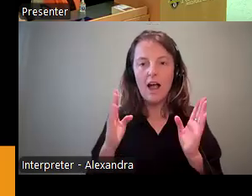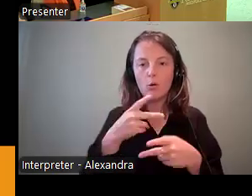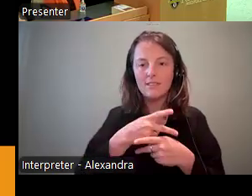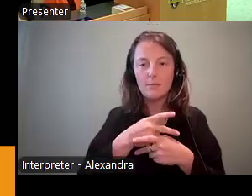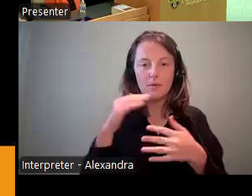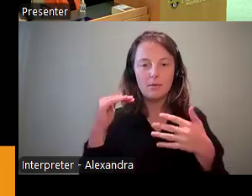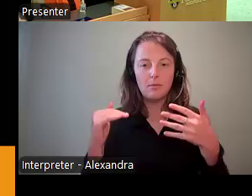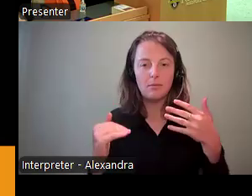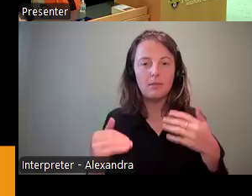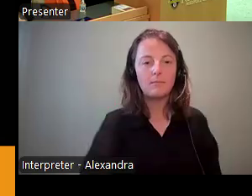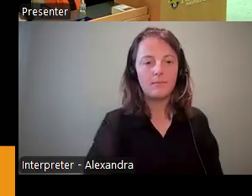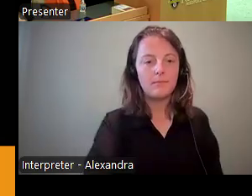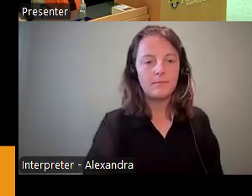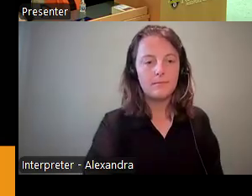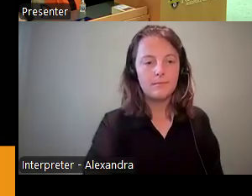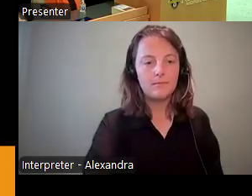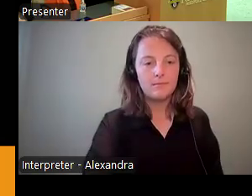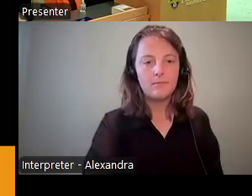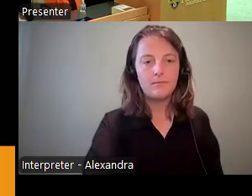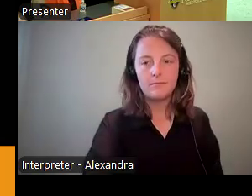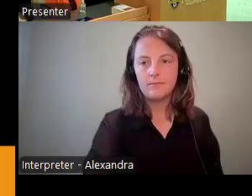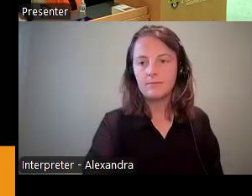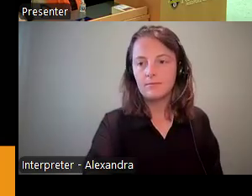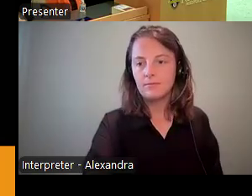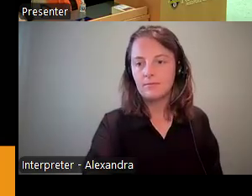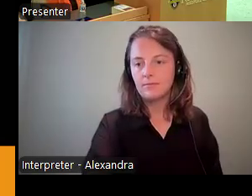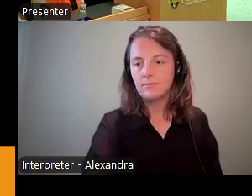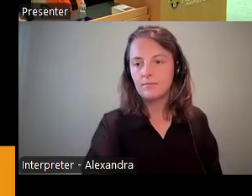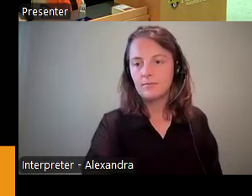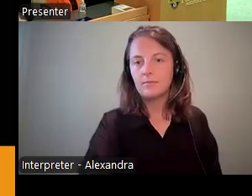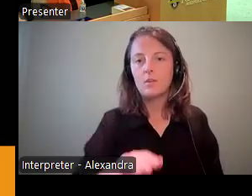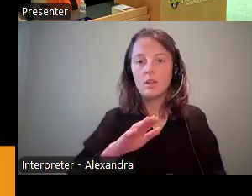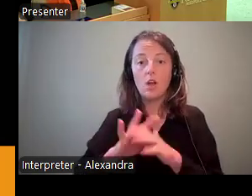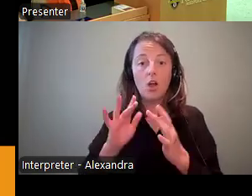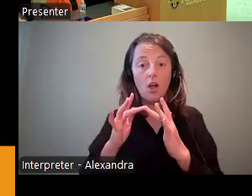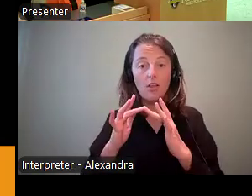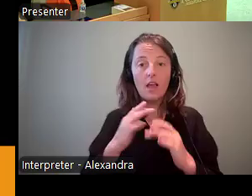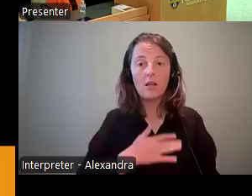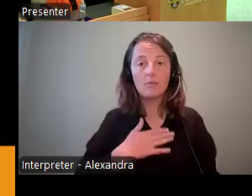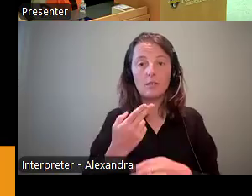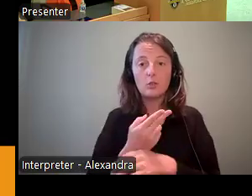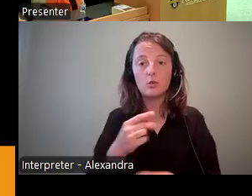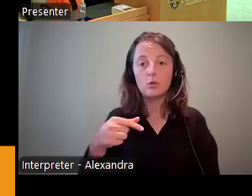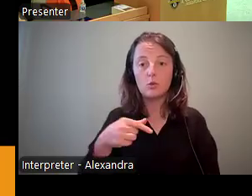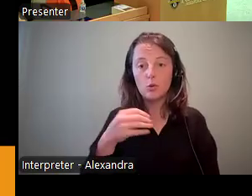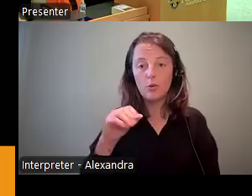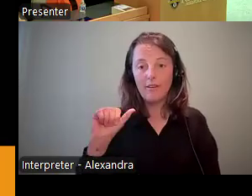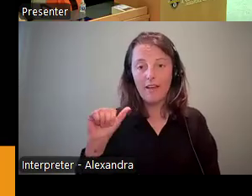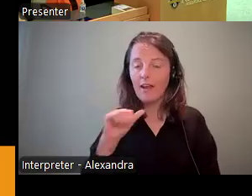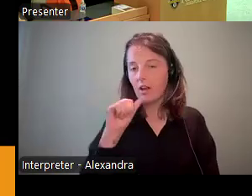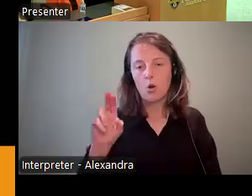just remind you all that are online to use the Q&A function and not the chat function. Um,